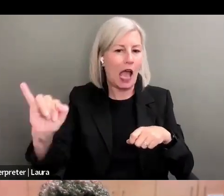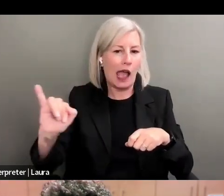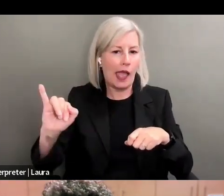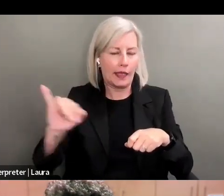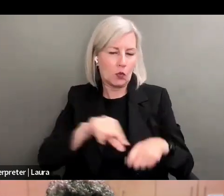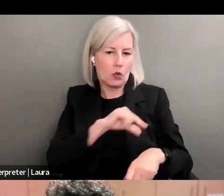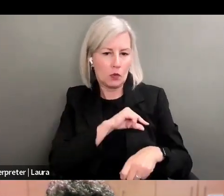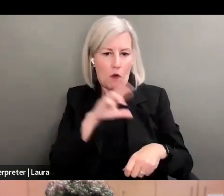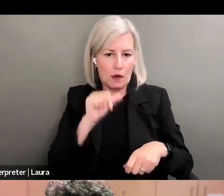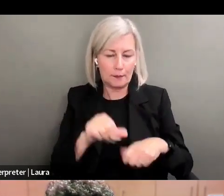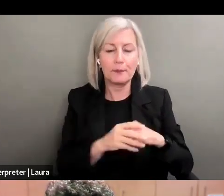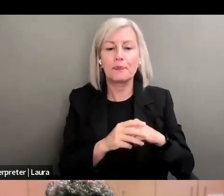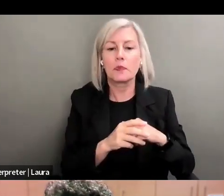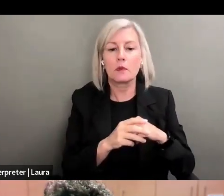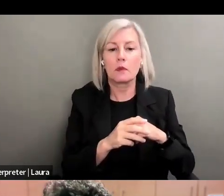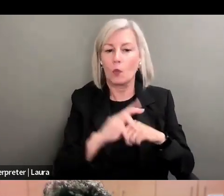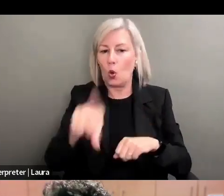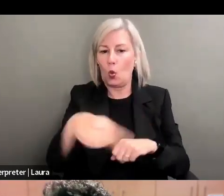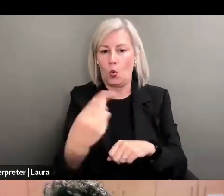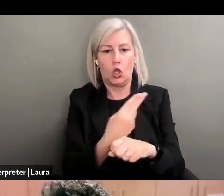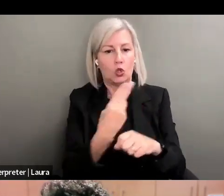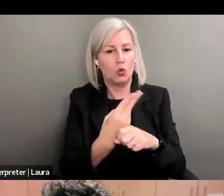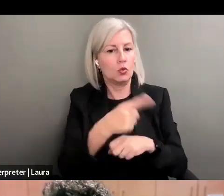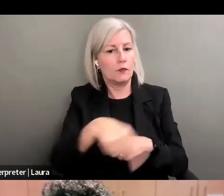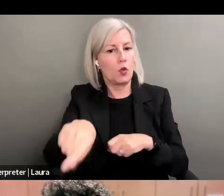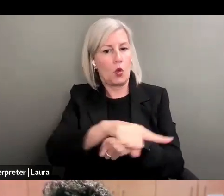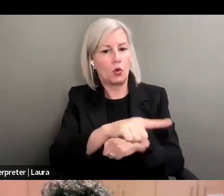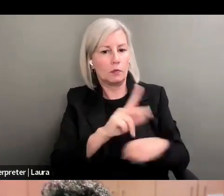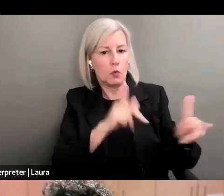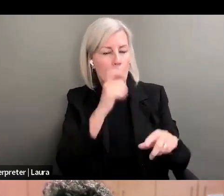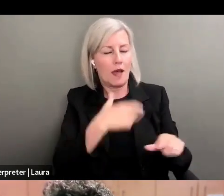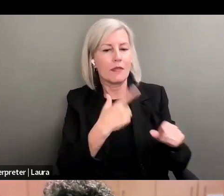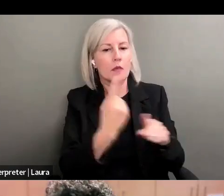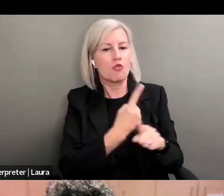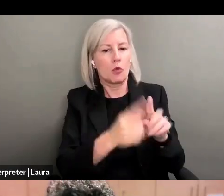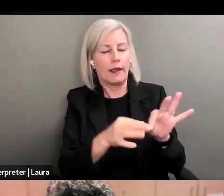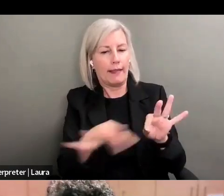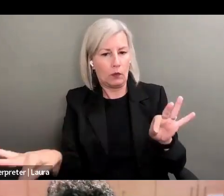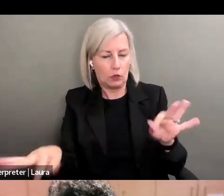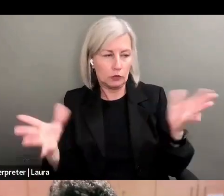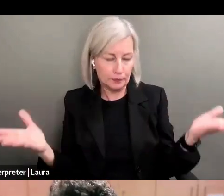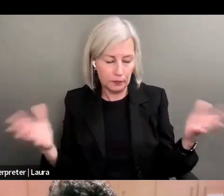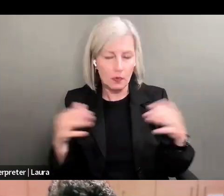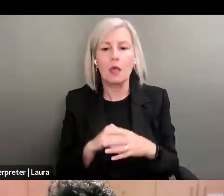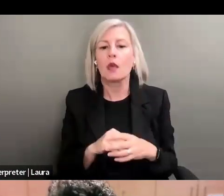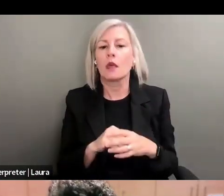Obviously, we only use this with patients who have the appropriate language to do so. So, basically, we work with our